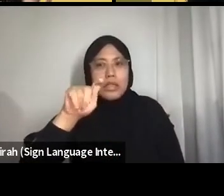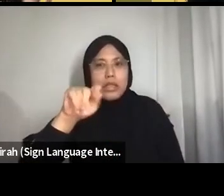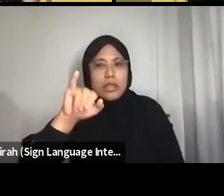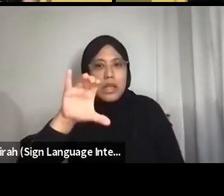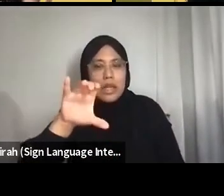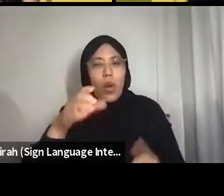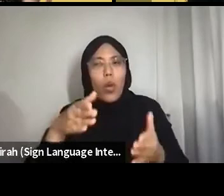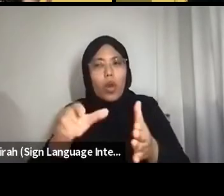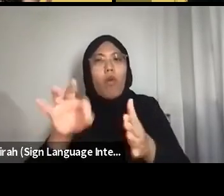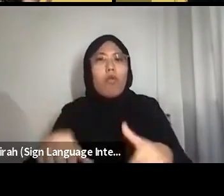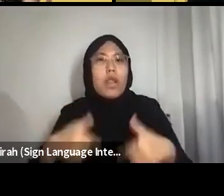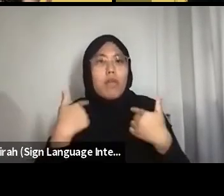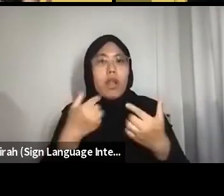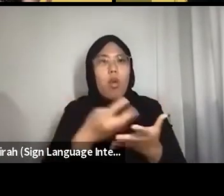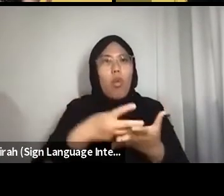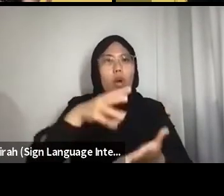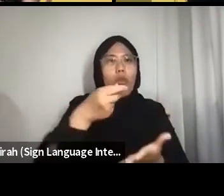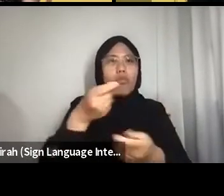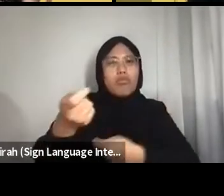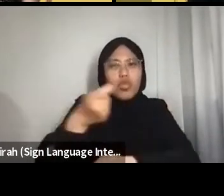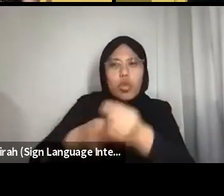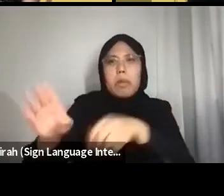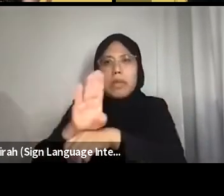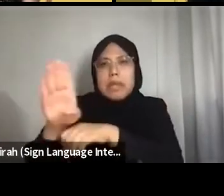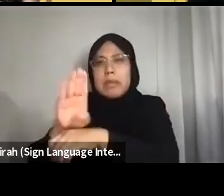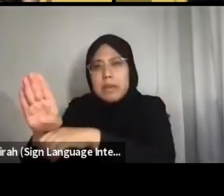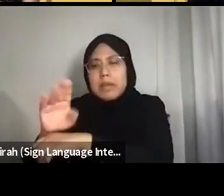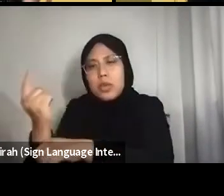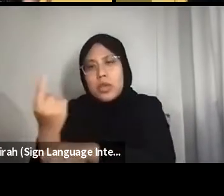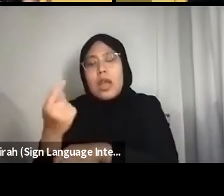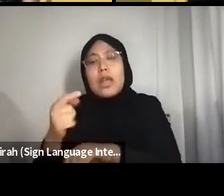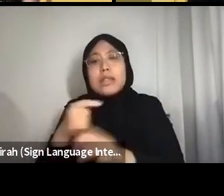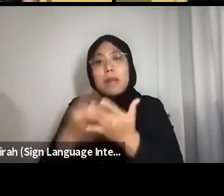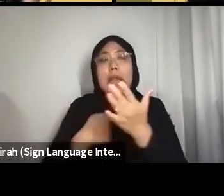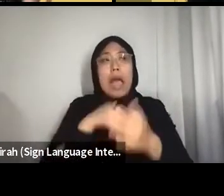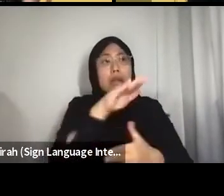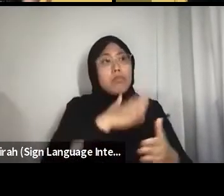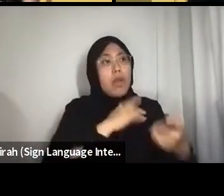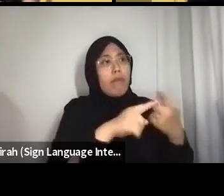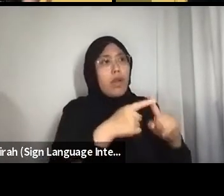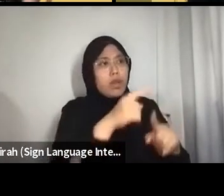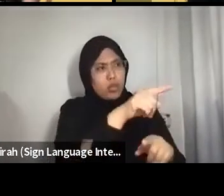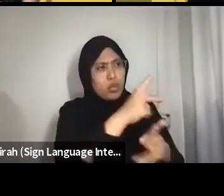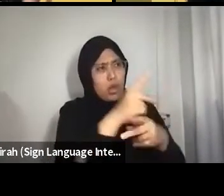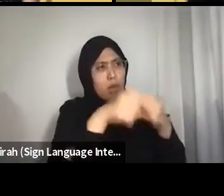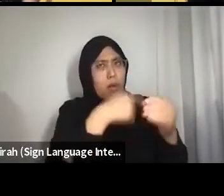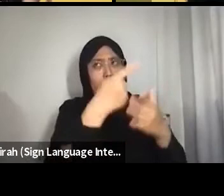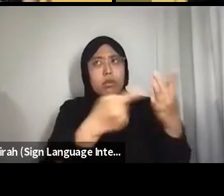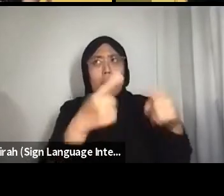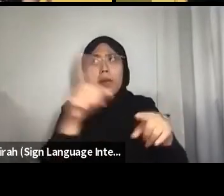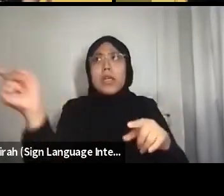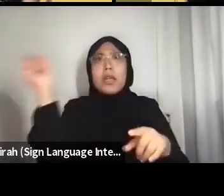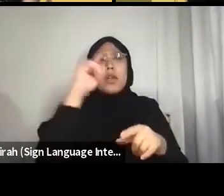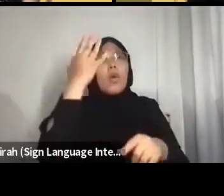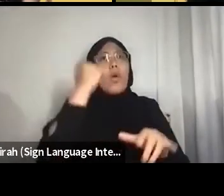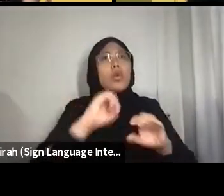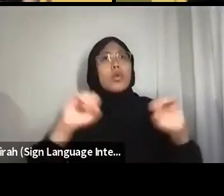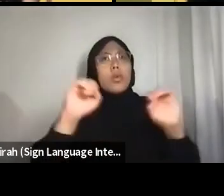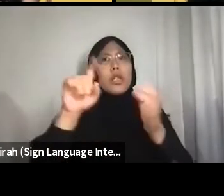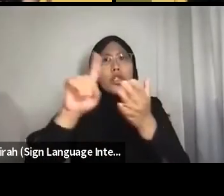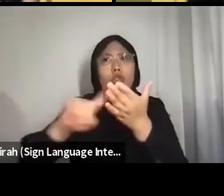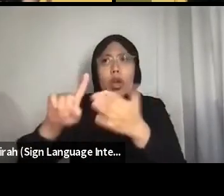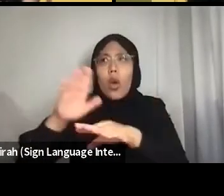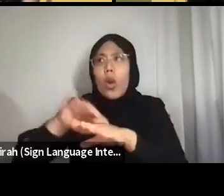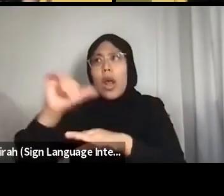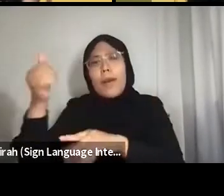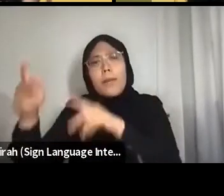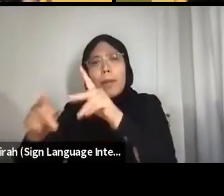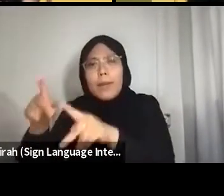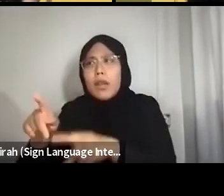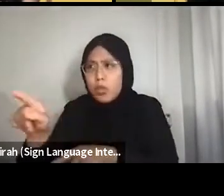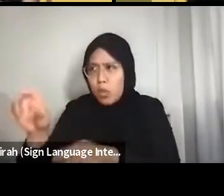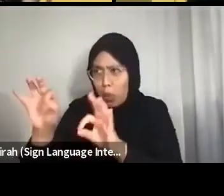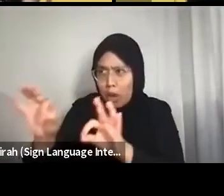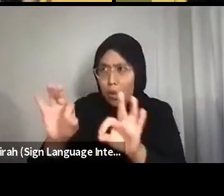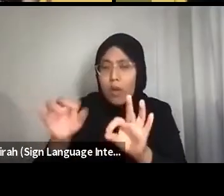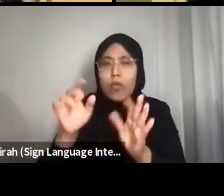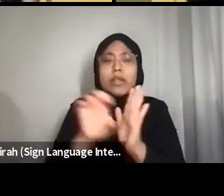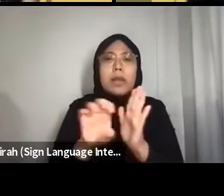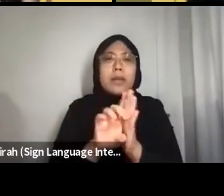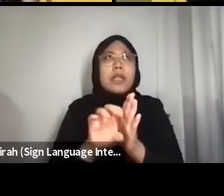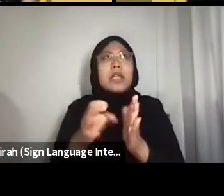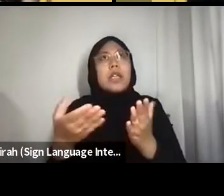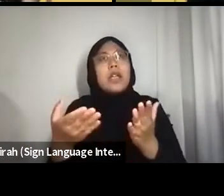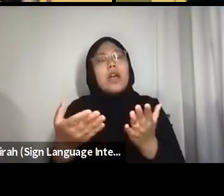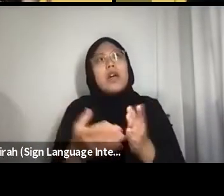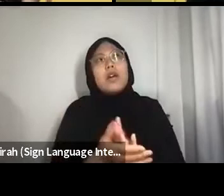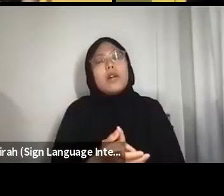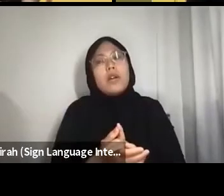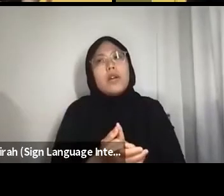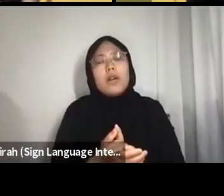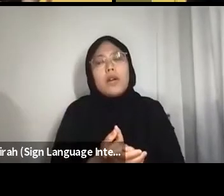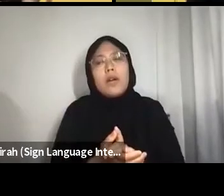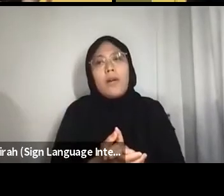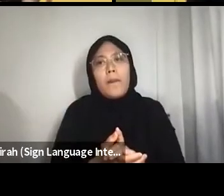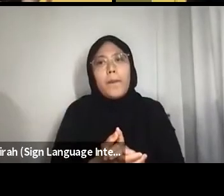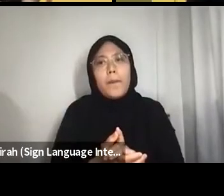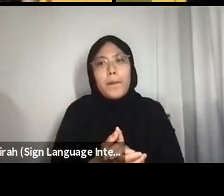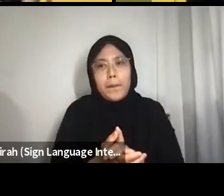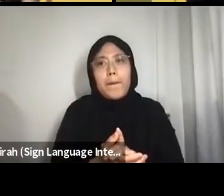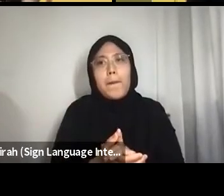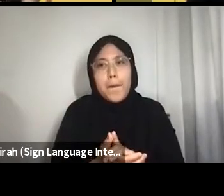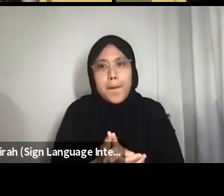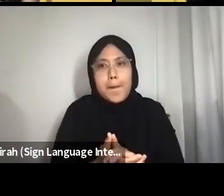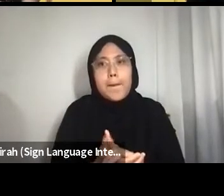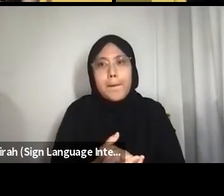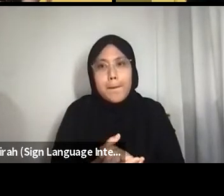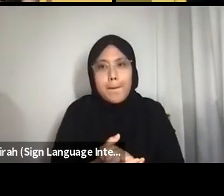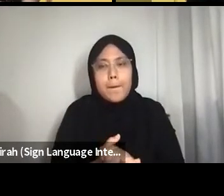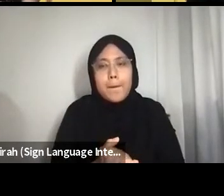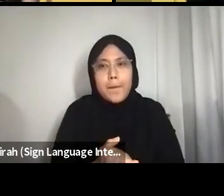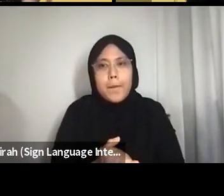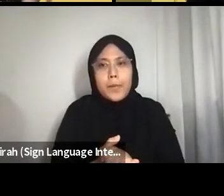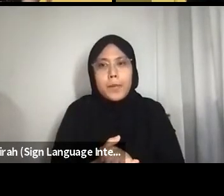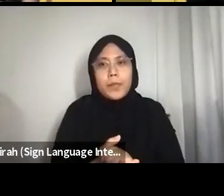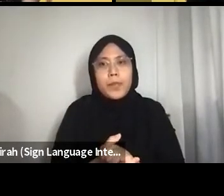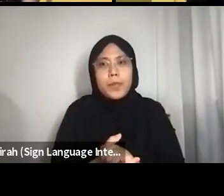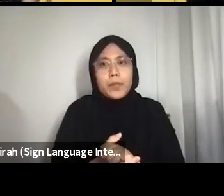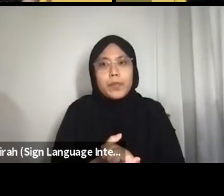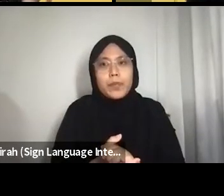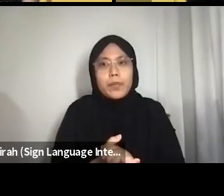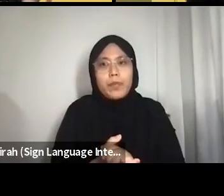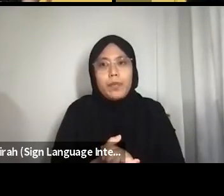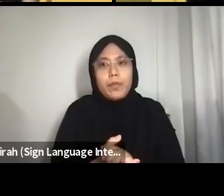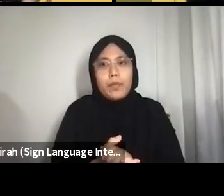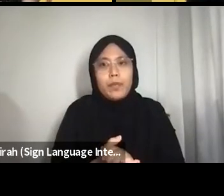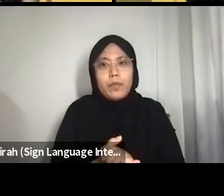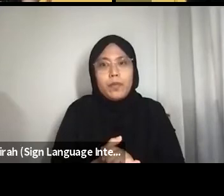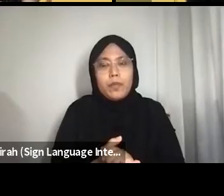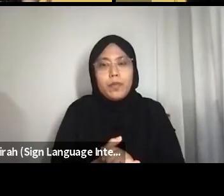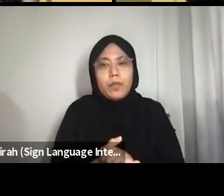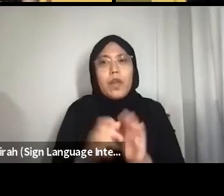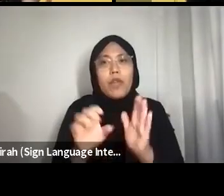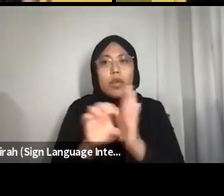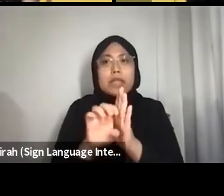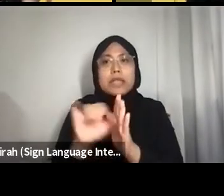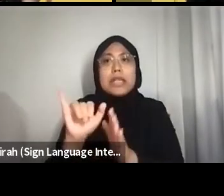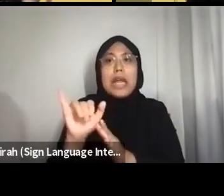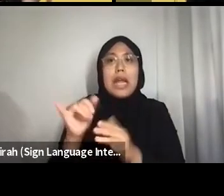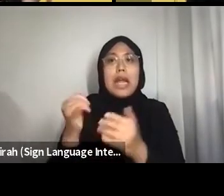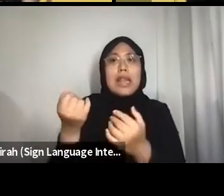Sometimes I ask my friends, don’t you care about what's going on, why is nobody checking in on other people when a certain case of racism is happening, for example?